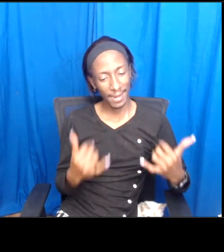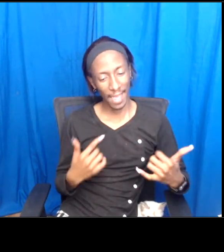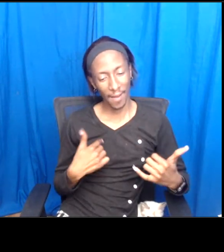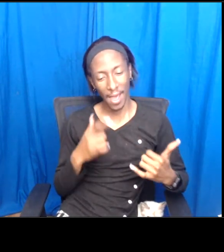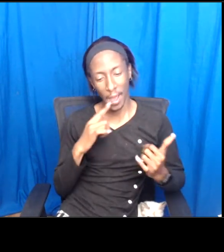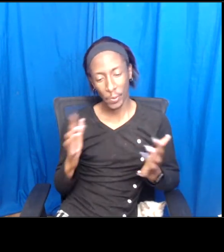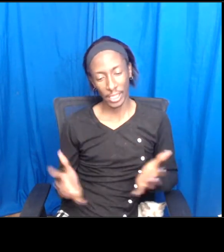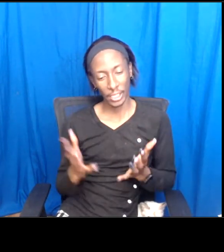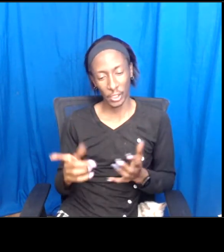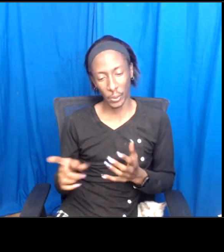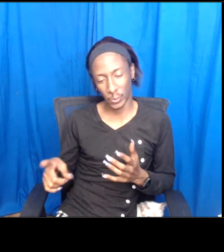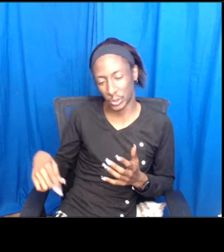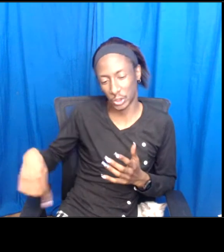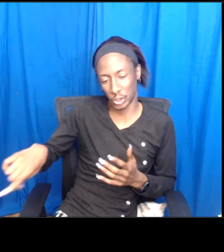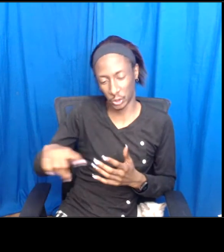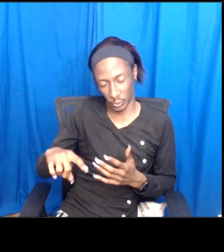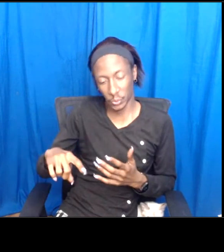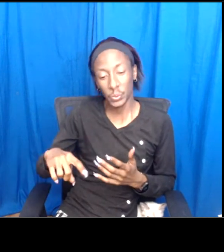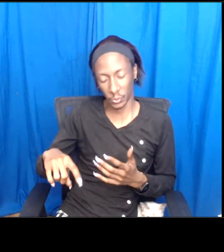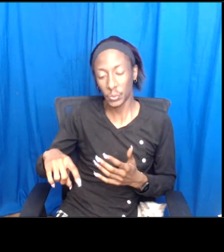all of our All Stars to come back on please.